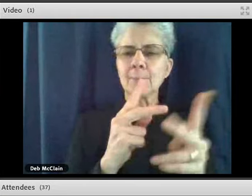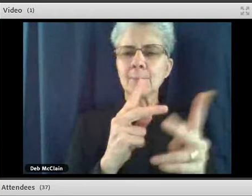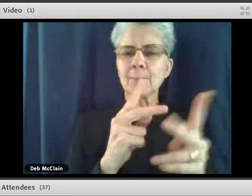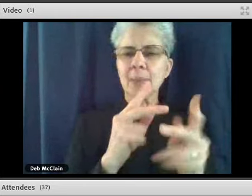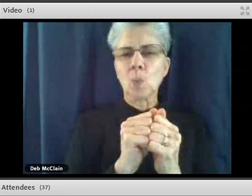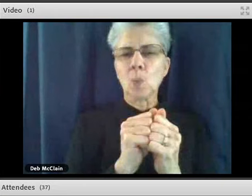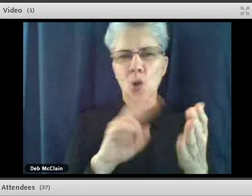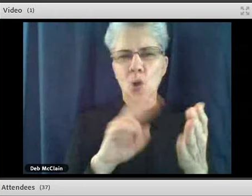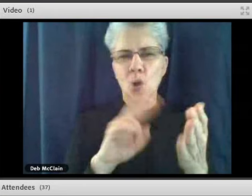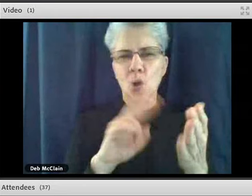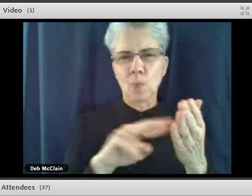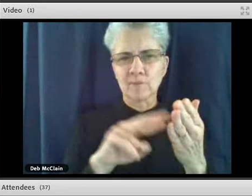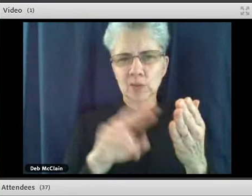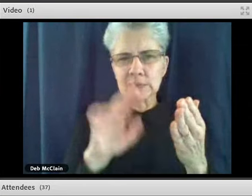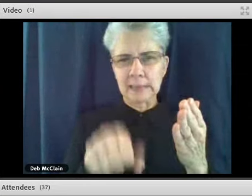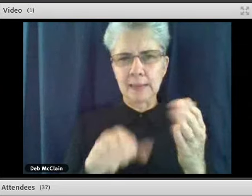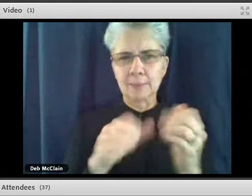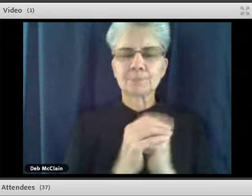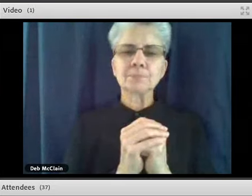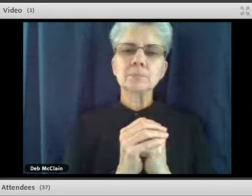to help people, with digital reference.